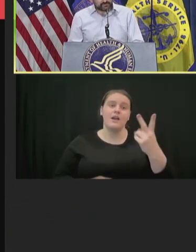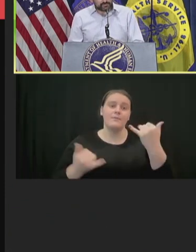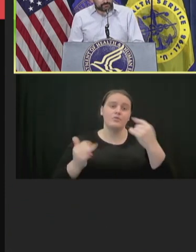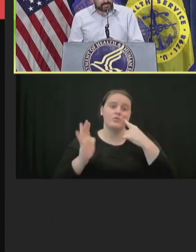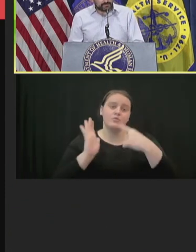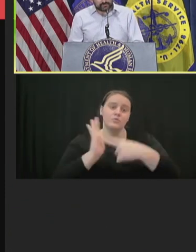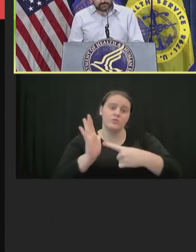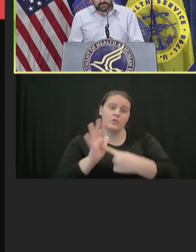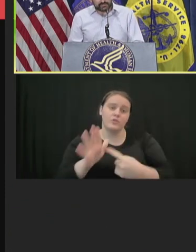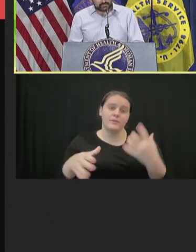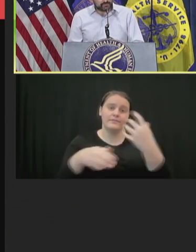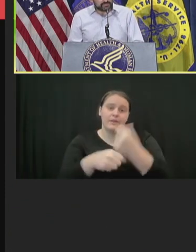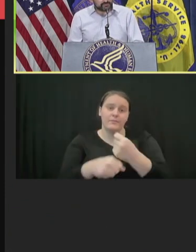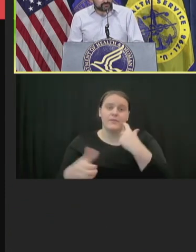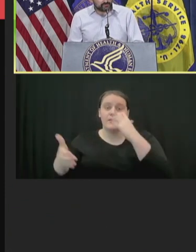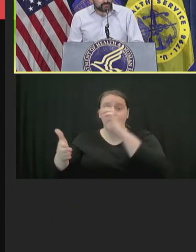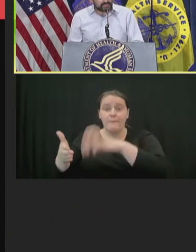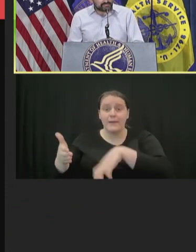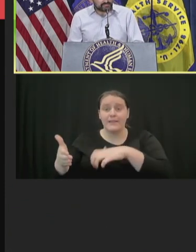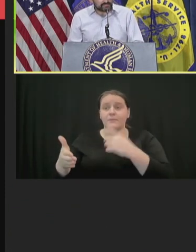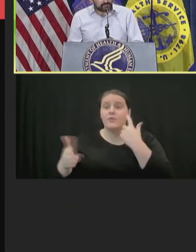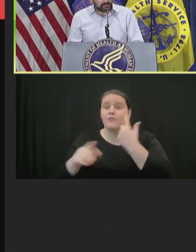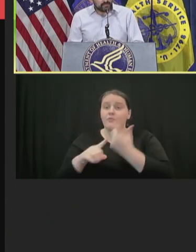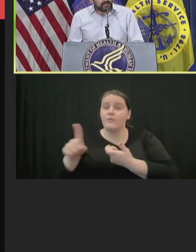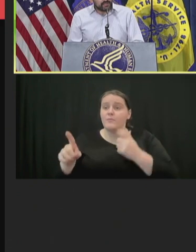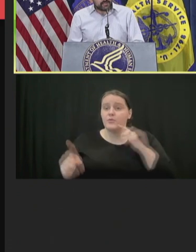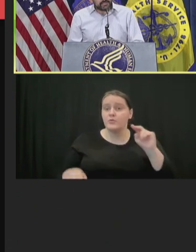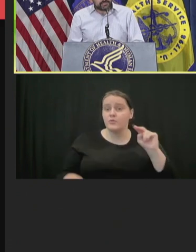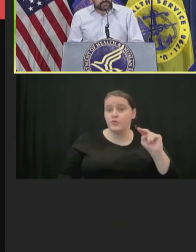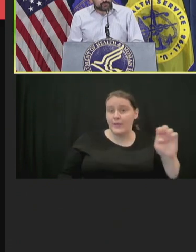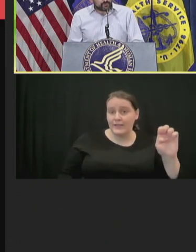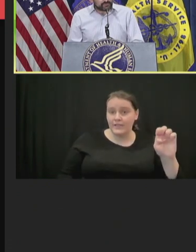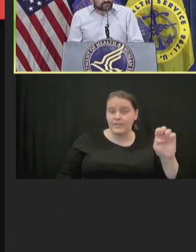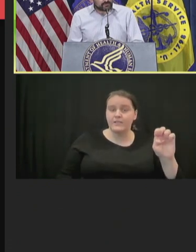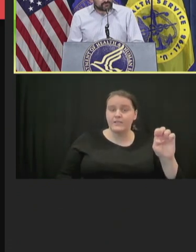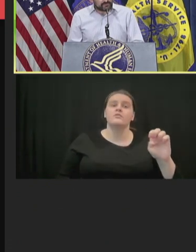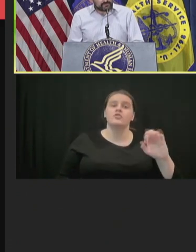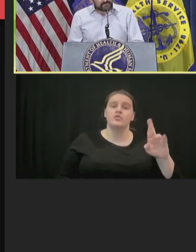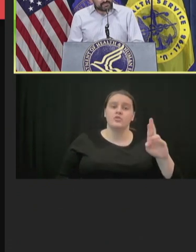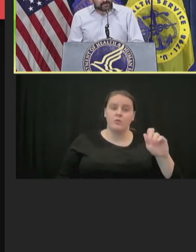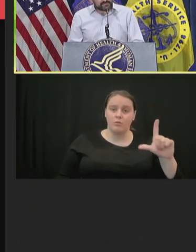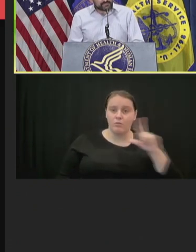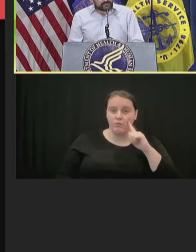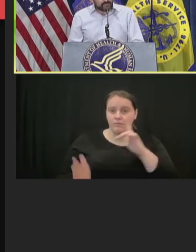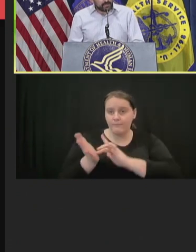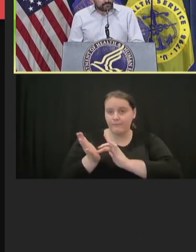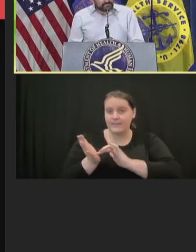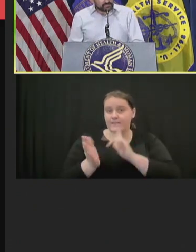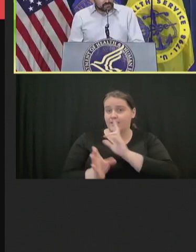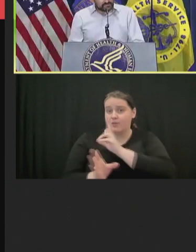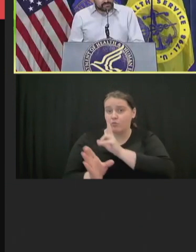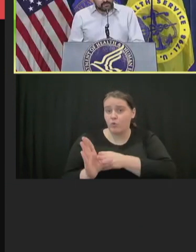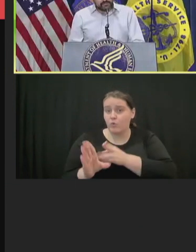the paper in the New England Journal of Medicine here. It enrolled over 3,000 adults. They were